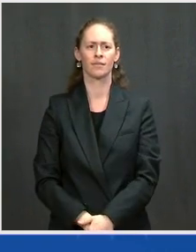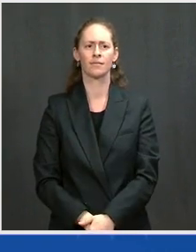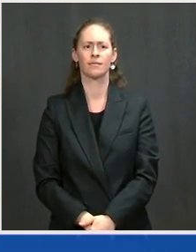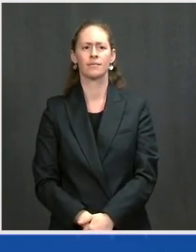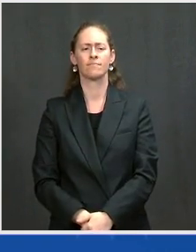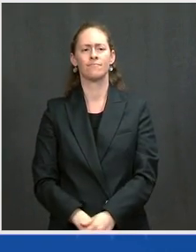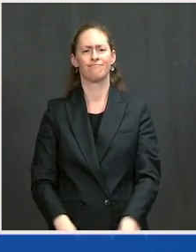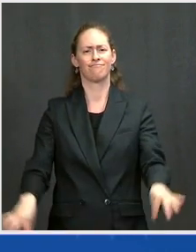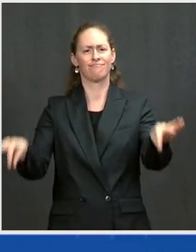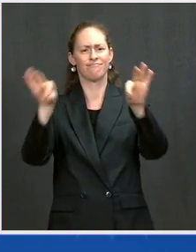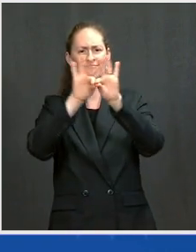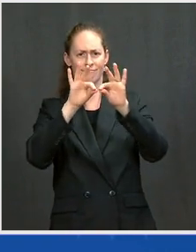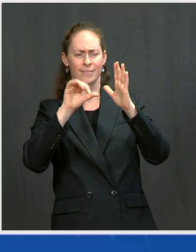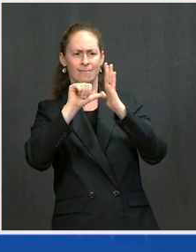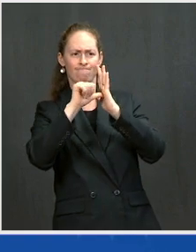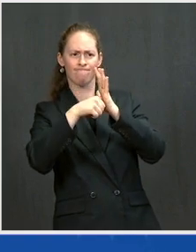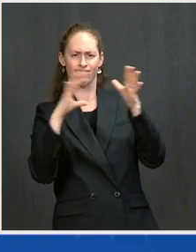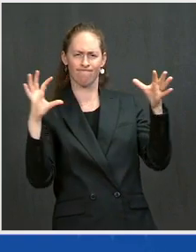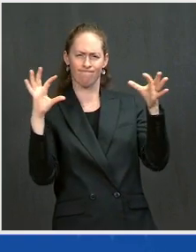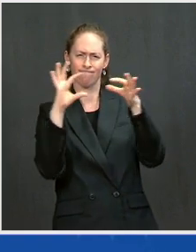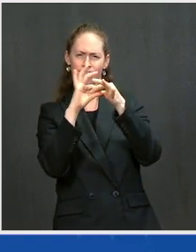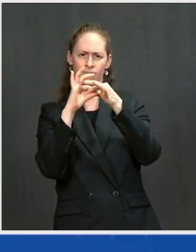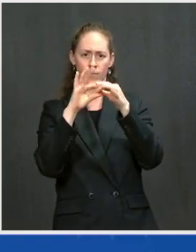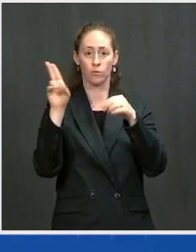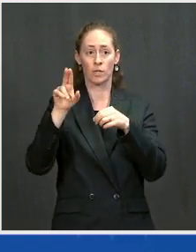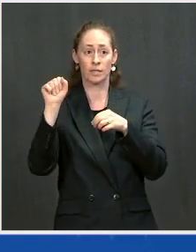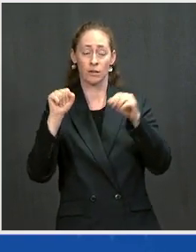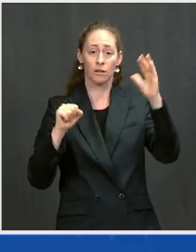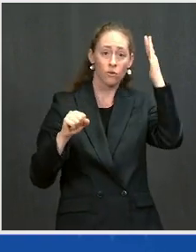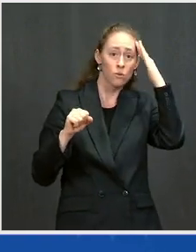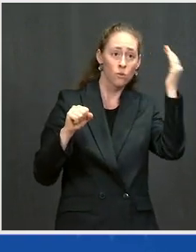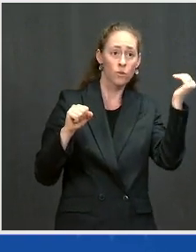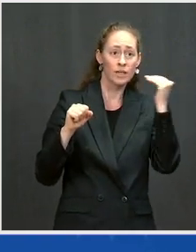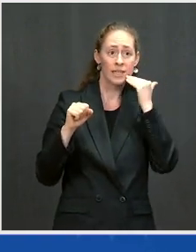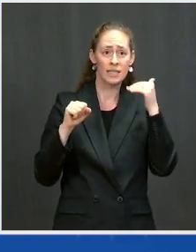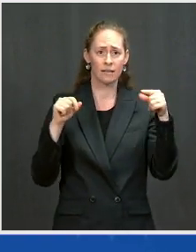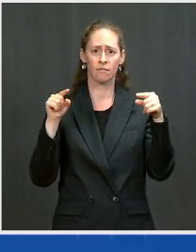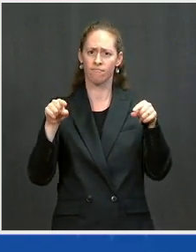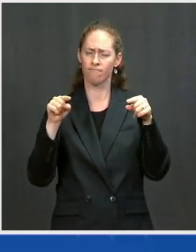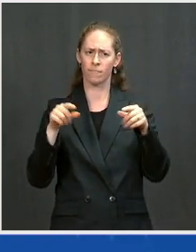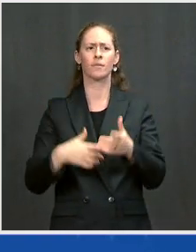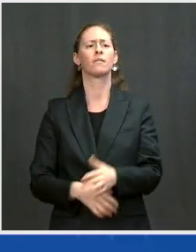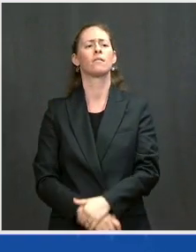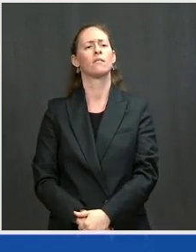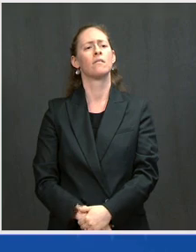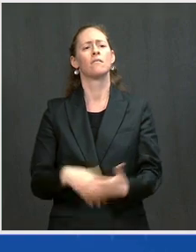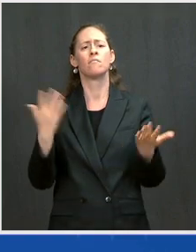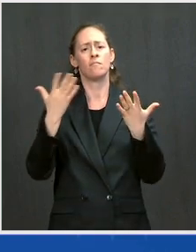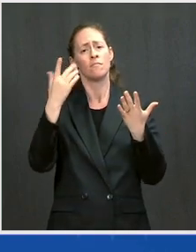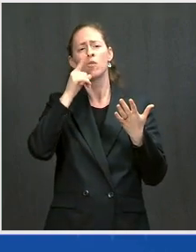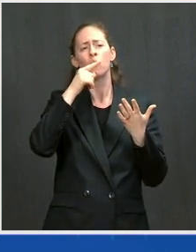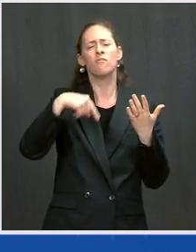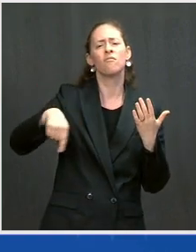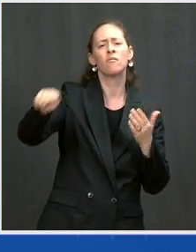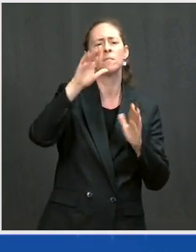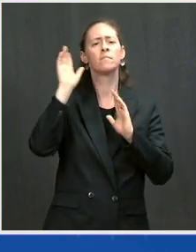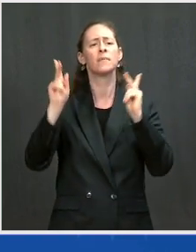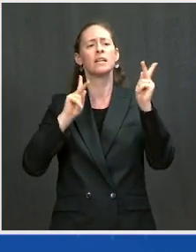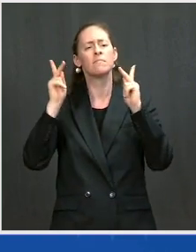was born out of the courage, determination, sacrifice and of the Korean troops fighting shoulder to shoulder